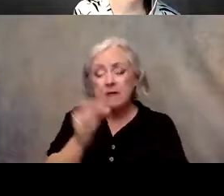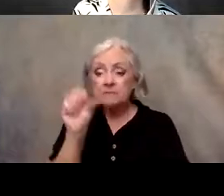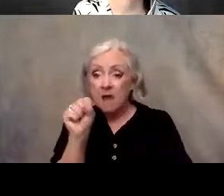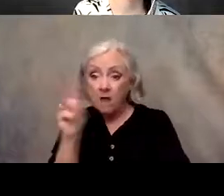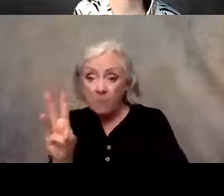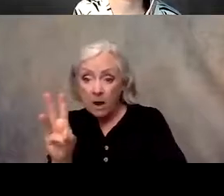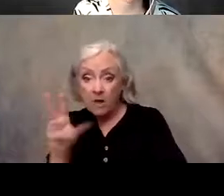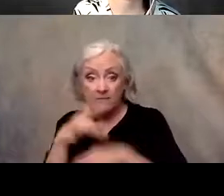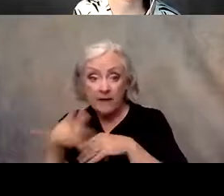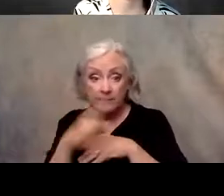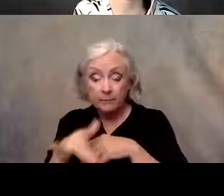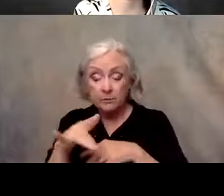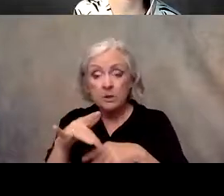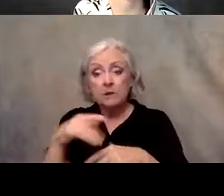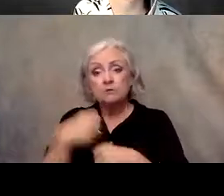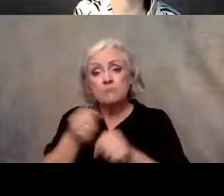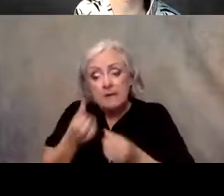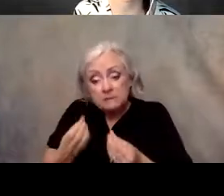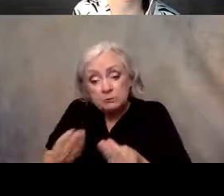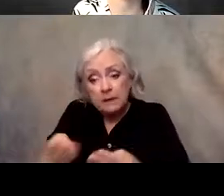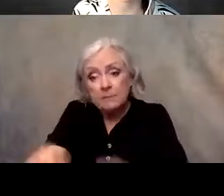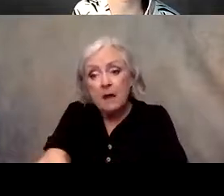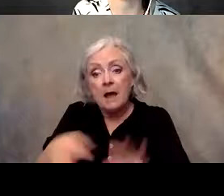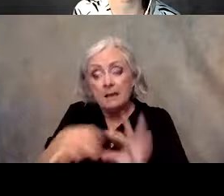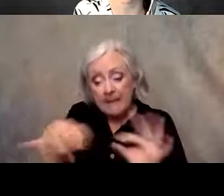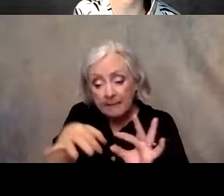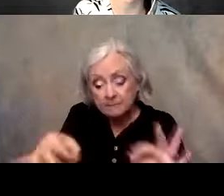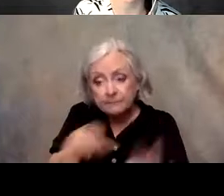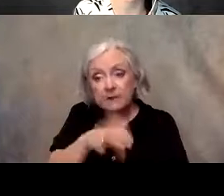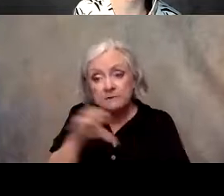captioning and subtitling and audio visual engineering of video assets,